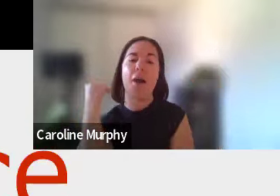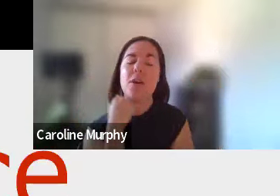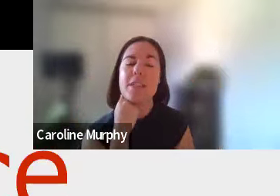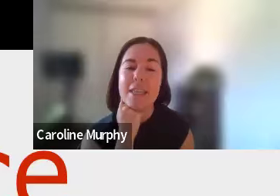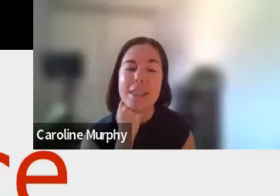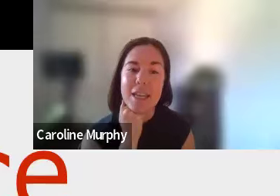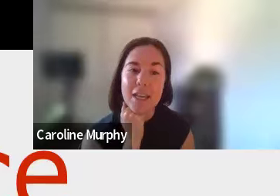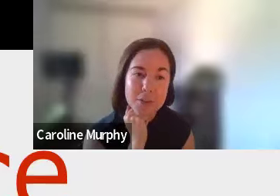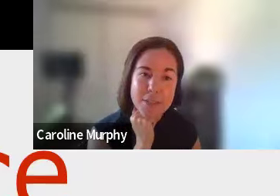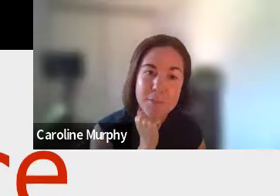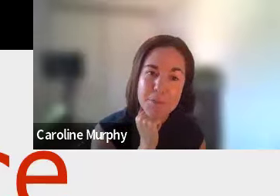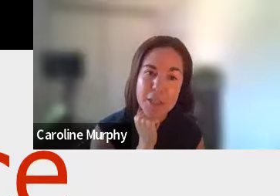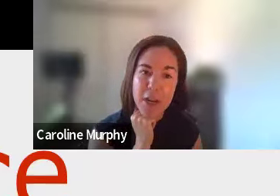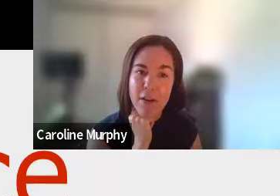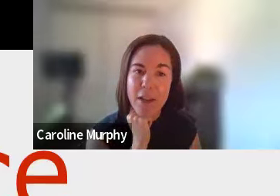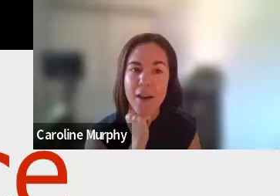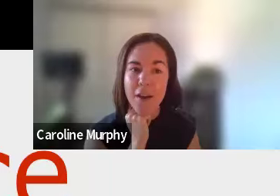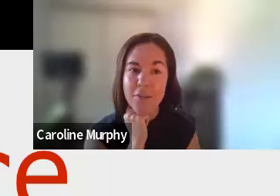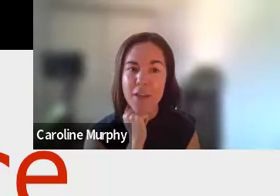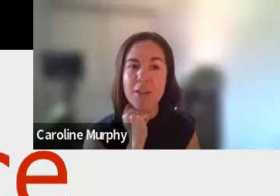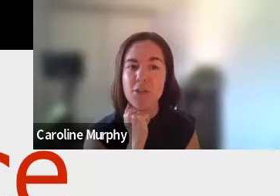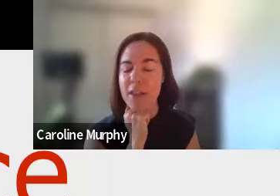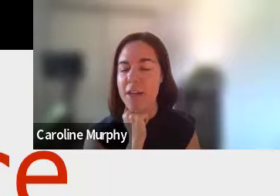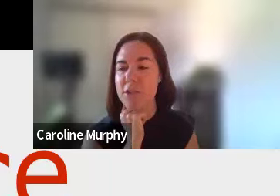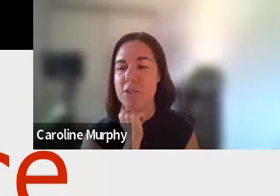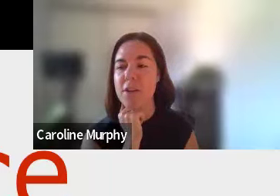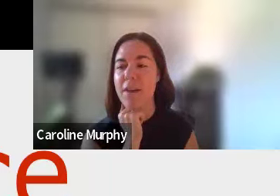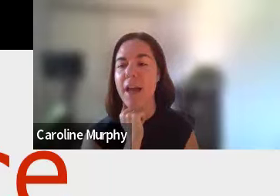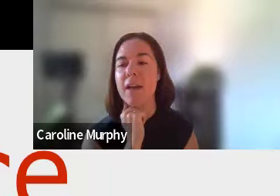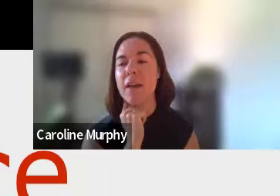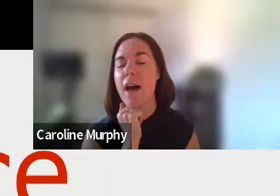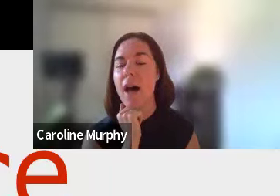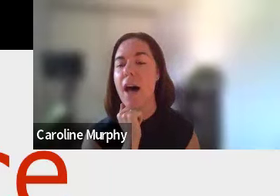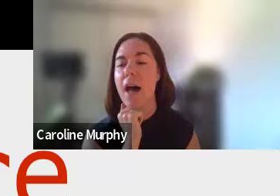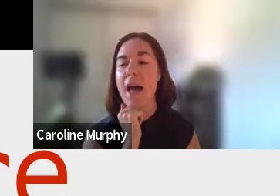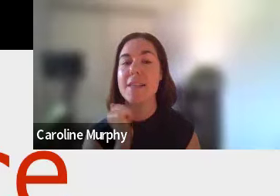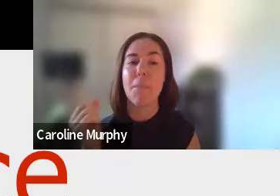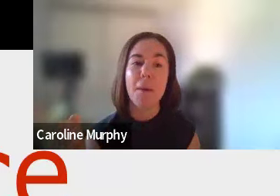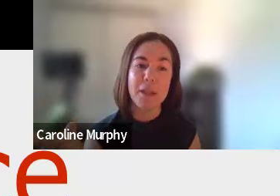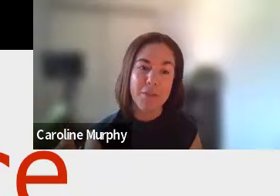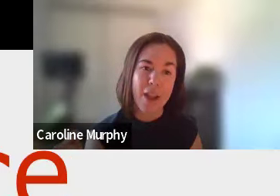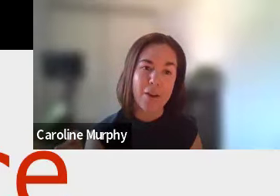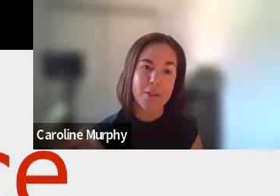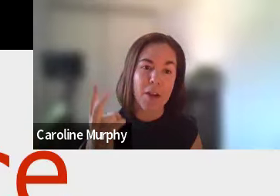I worked in the ecosystems mission area of the U.S. geological survey as a public affairs but